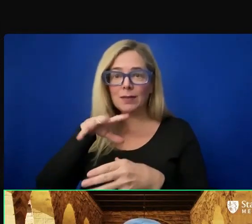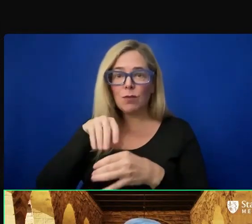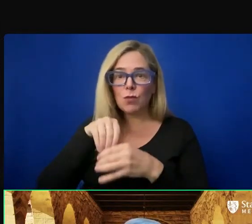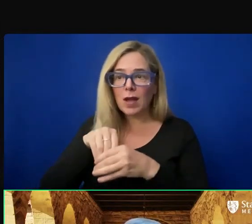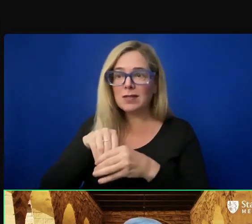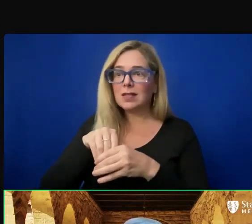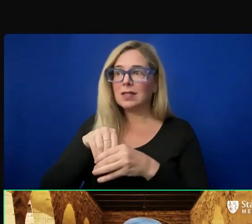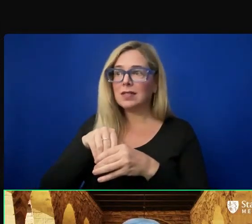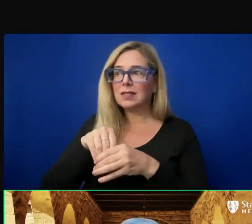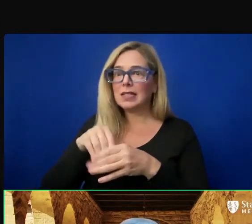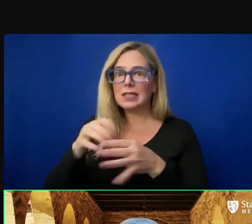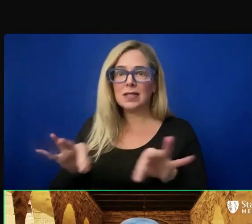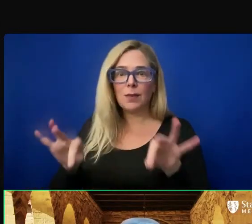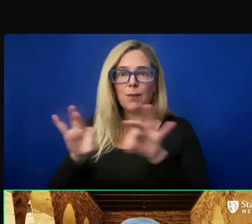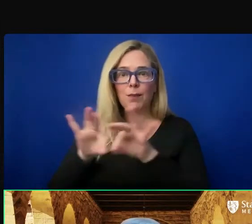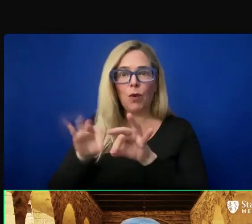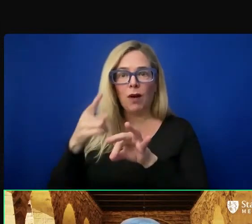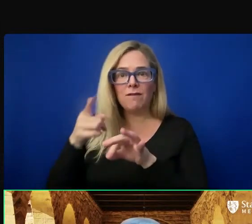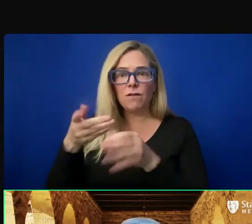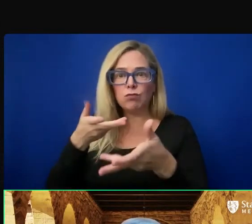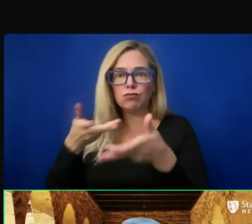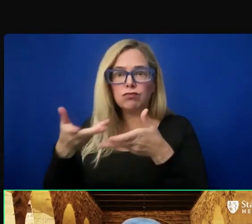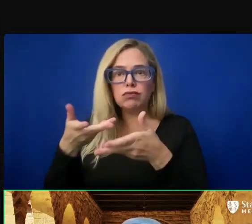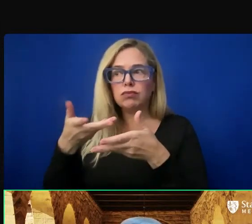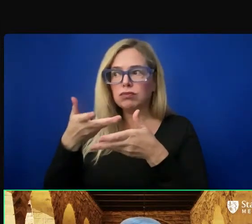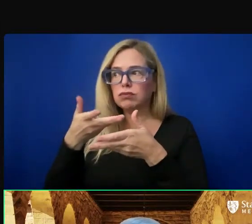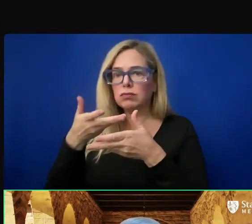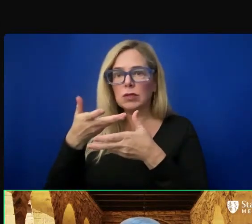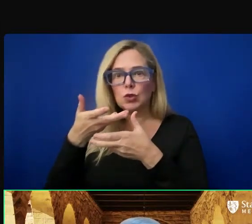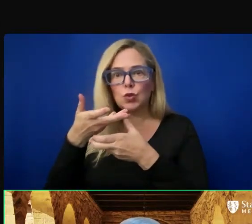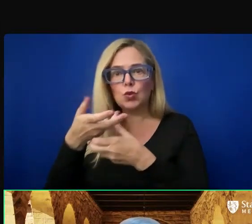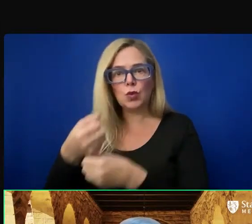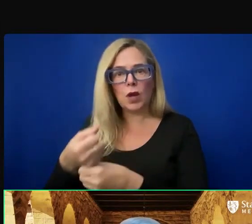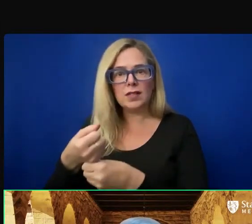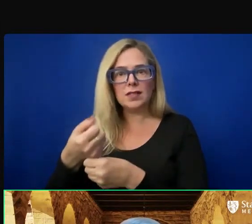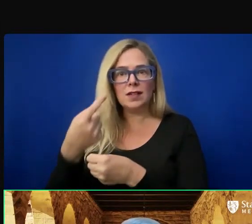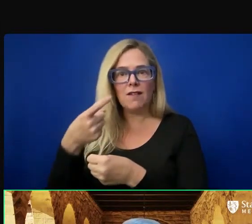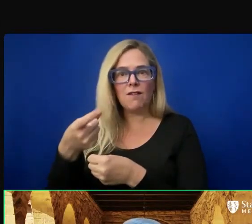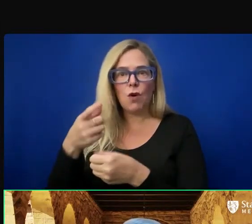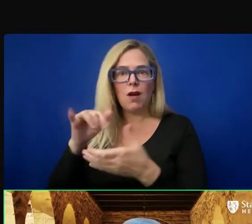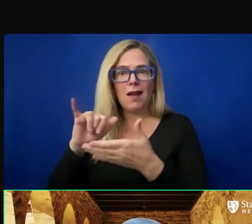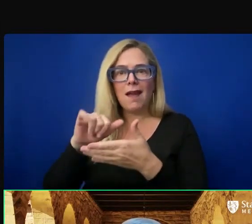And it's fundamental in establishing trust for all human interactions. Being present